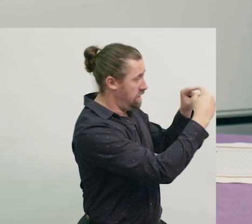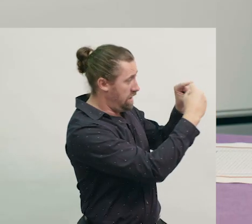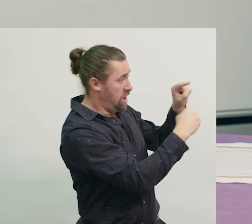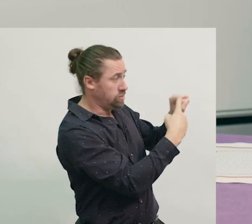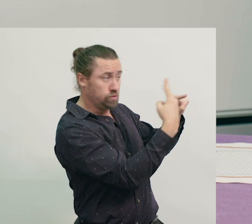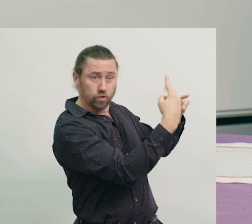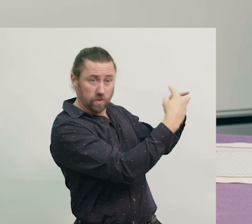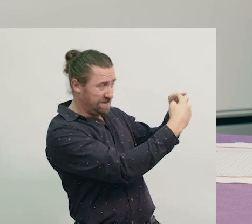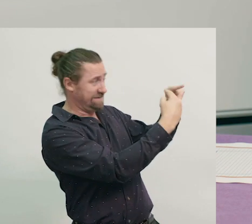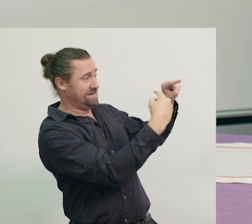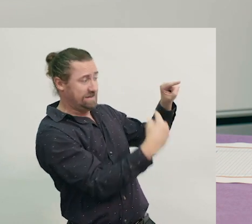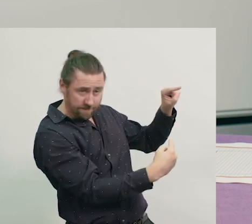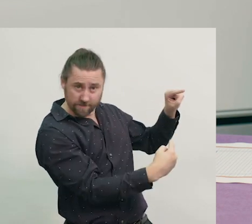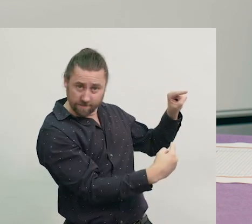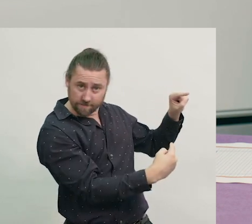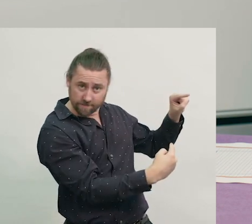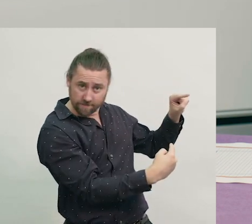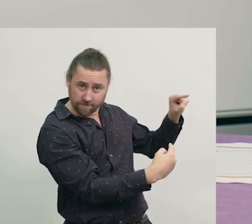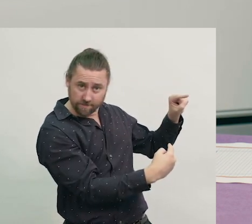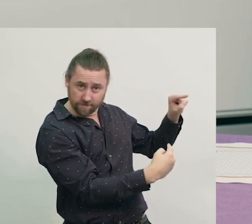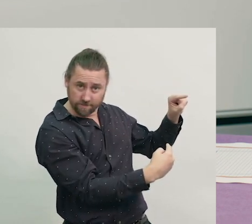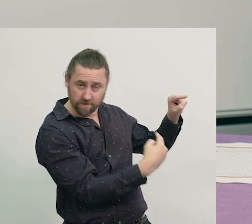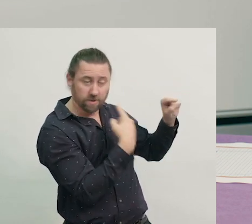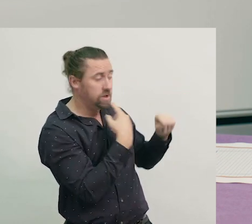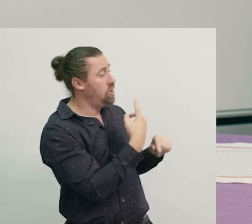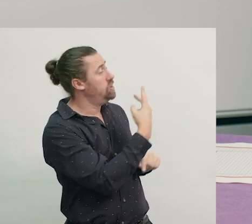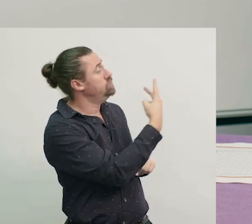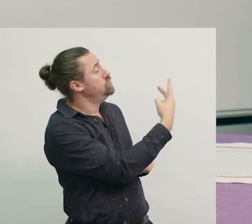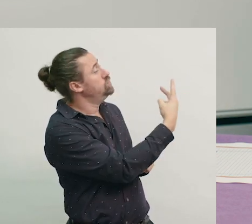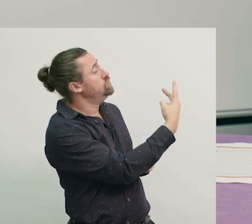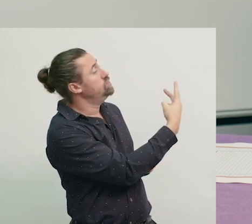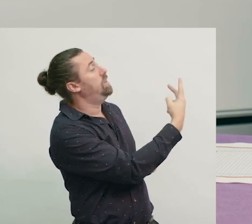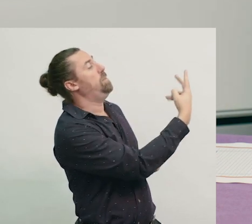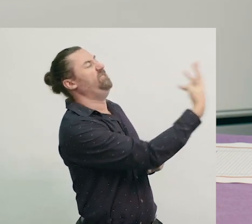So the new shape has a length of 2 squares x 2, which is 4 squares,